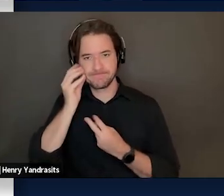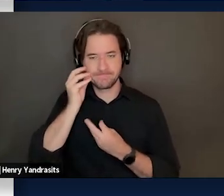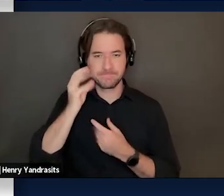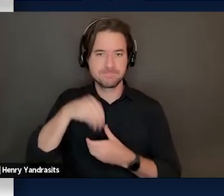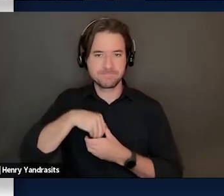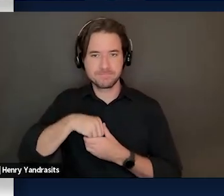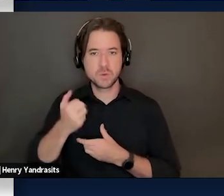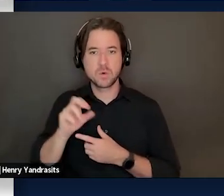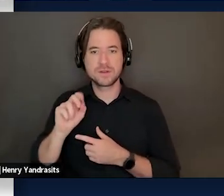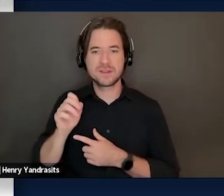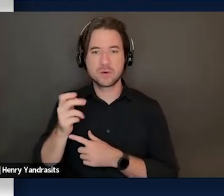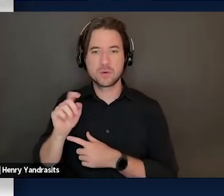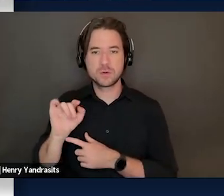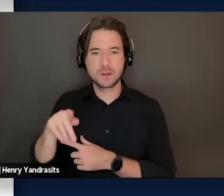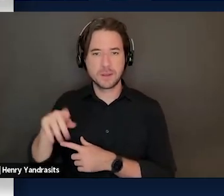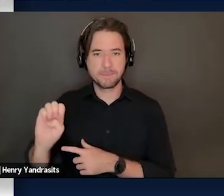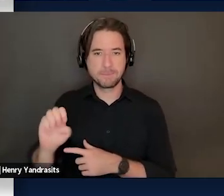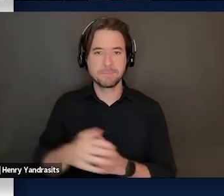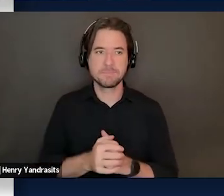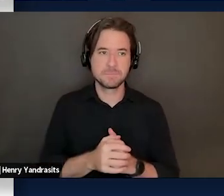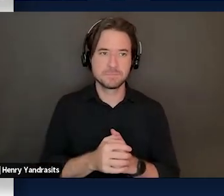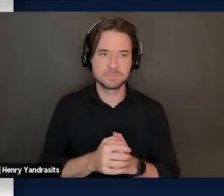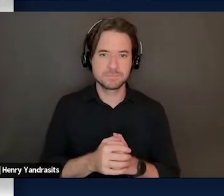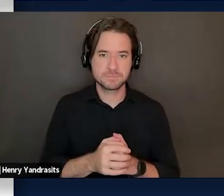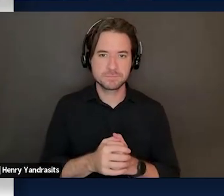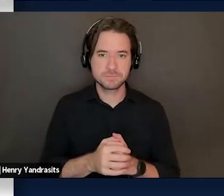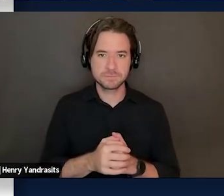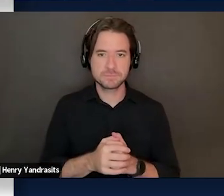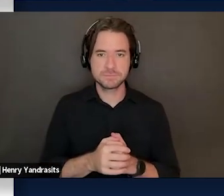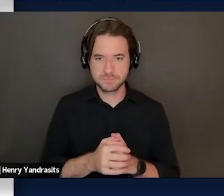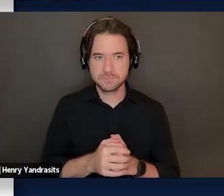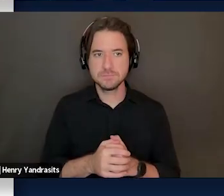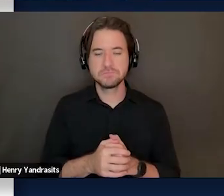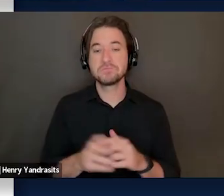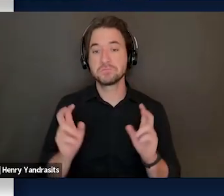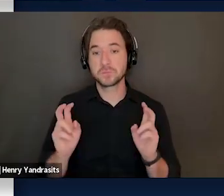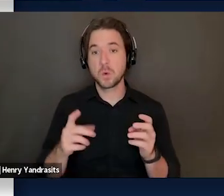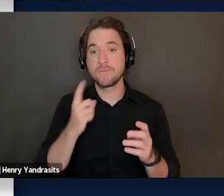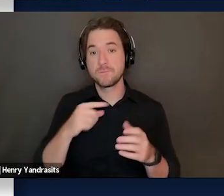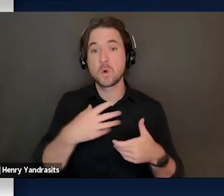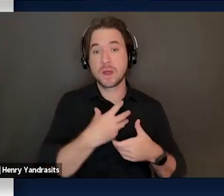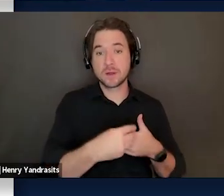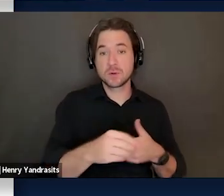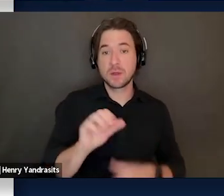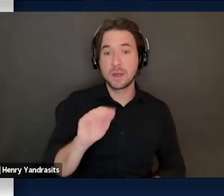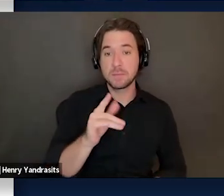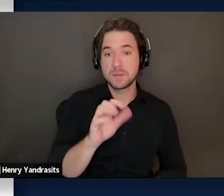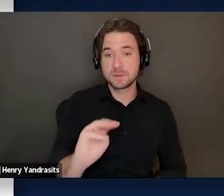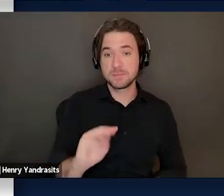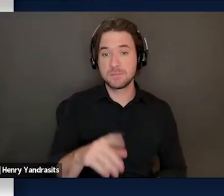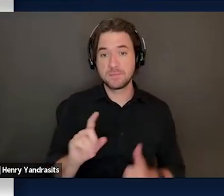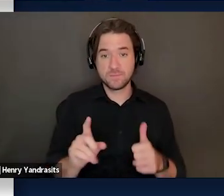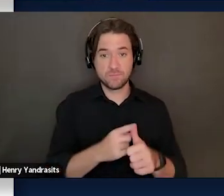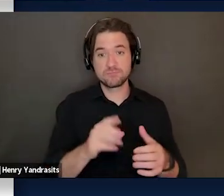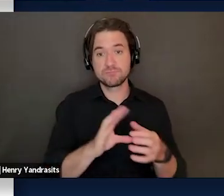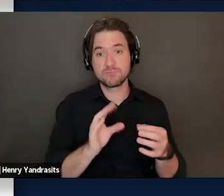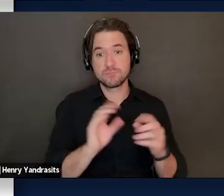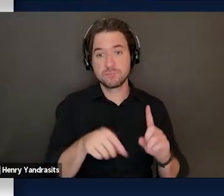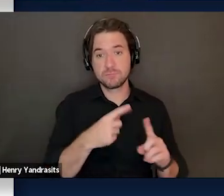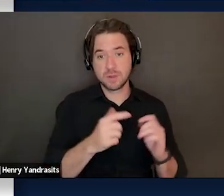Um, or stereotypes. So, some of our quotes for external ableism, this first one is talking about how, um.